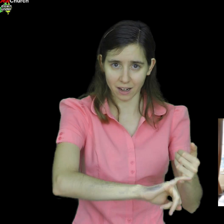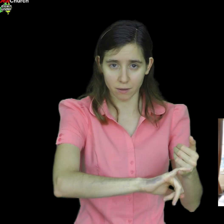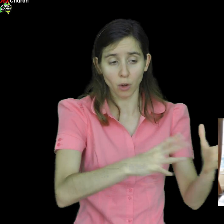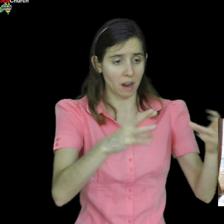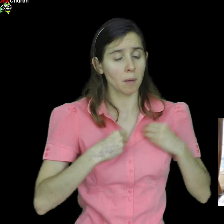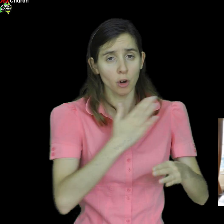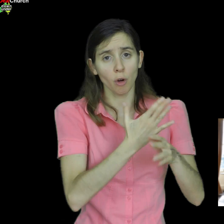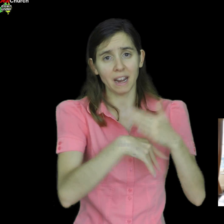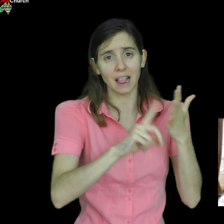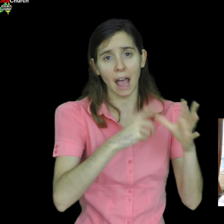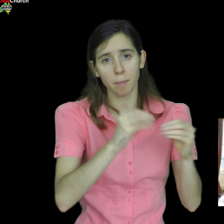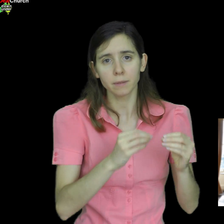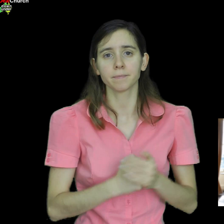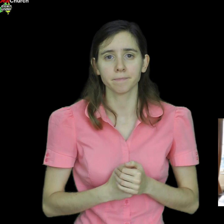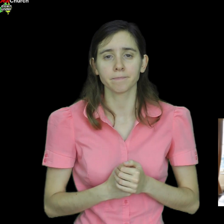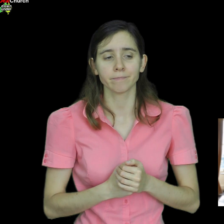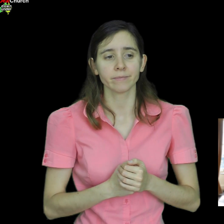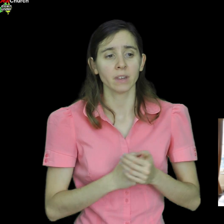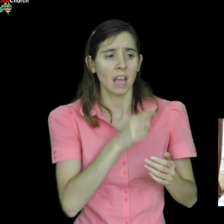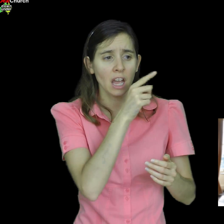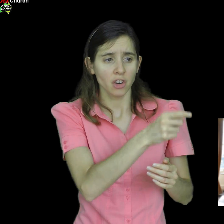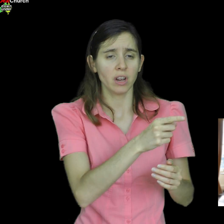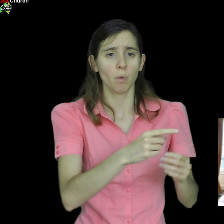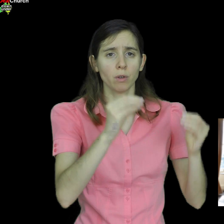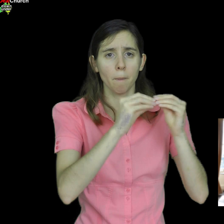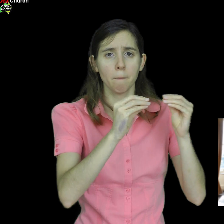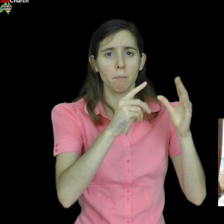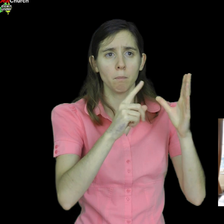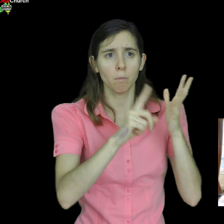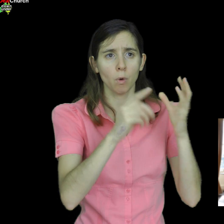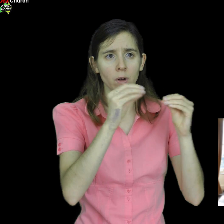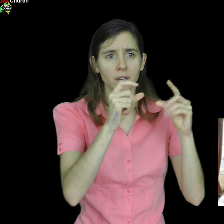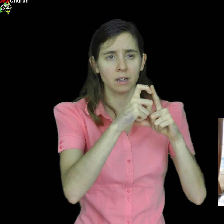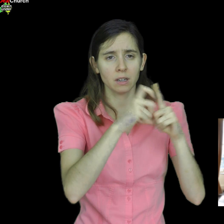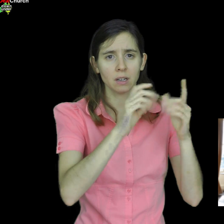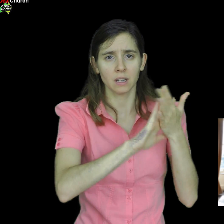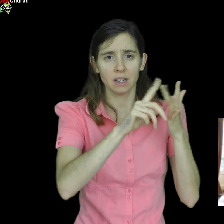job in the lab. Although she was a Buddhist, Jaya enjoyed working for her